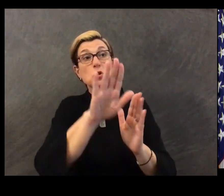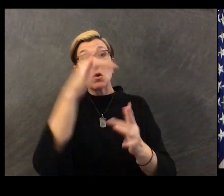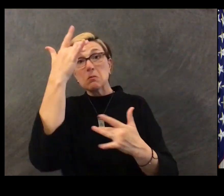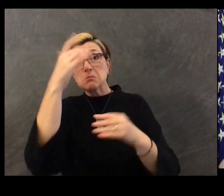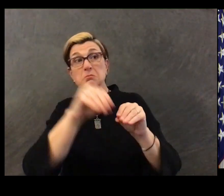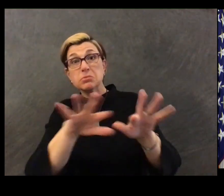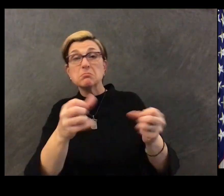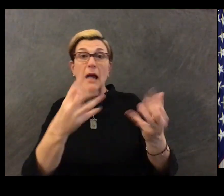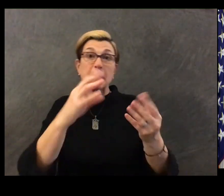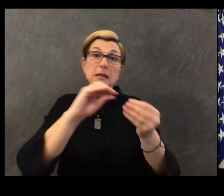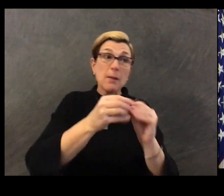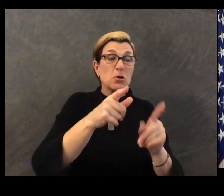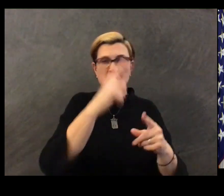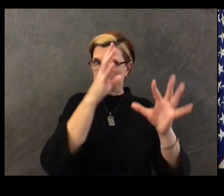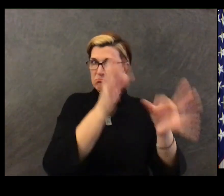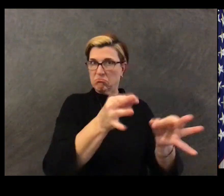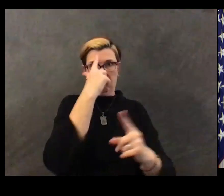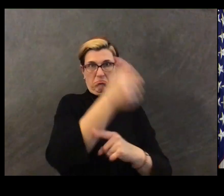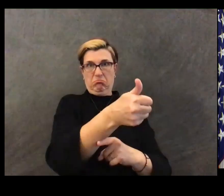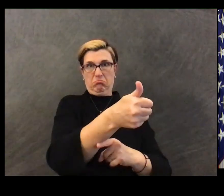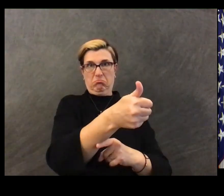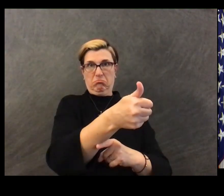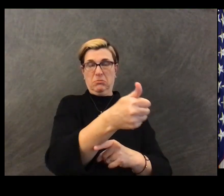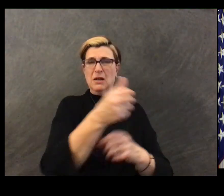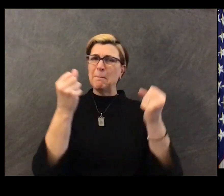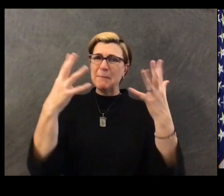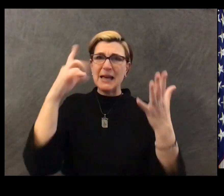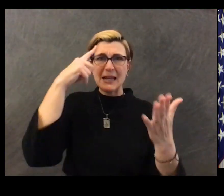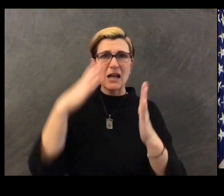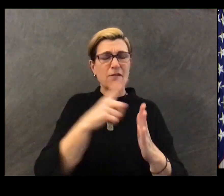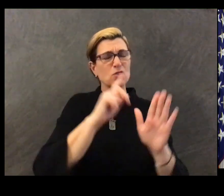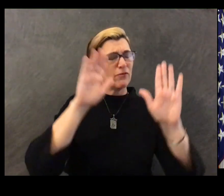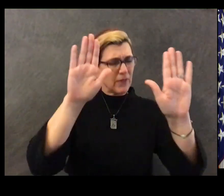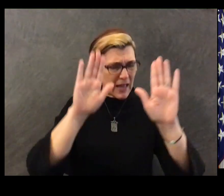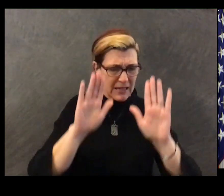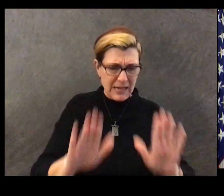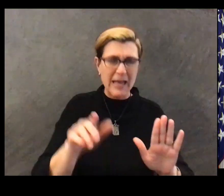them did we've had some governors of a fantastic job on testing and on a lot of